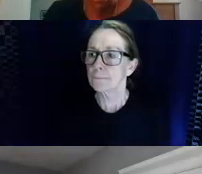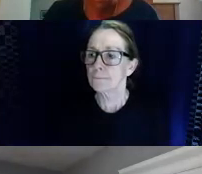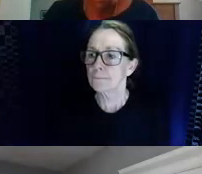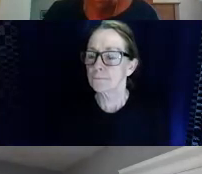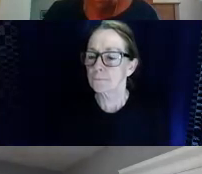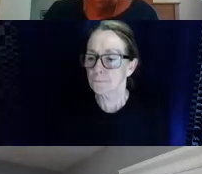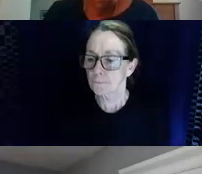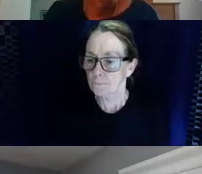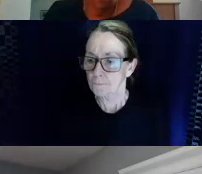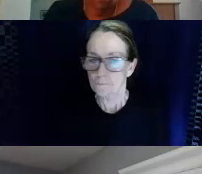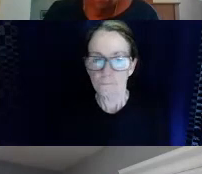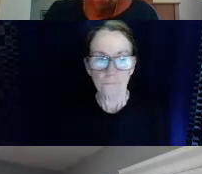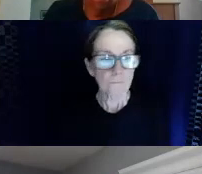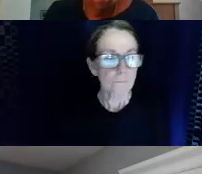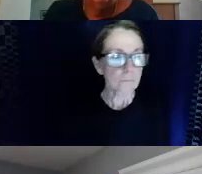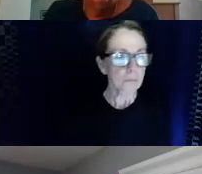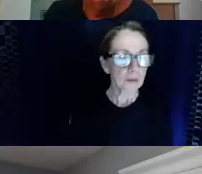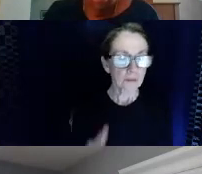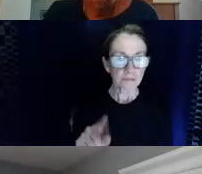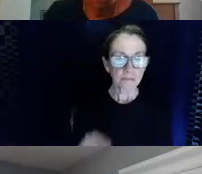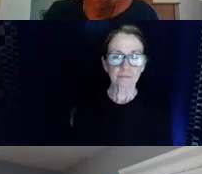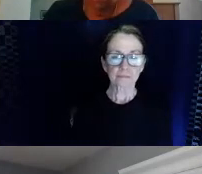MAYBE I'LL SEND A CHAT TO HIM.